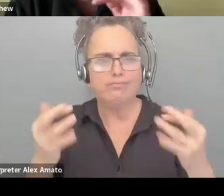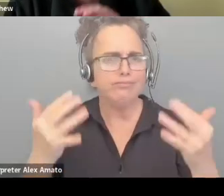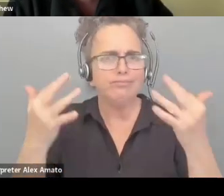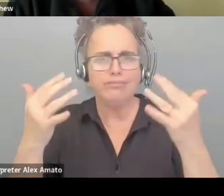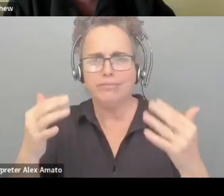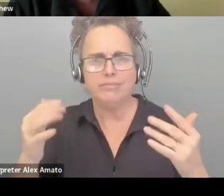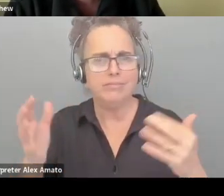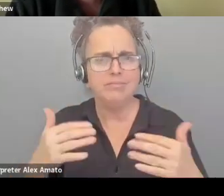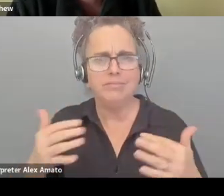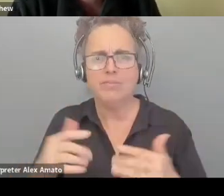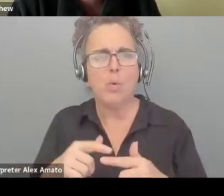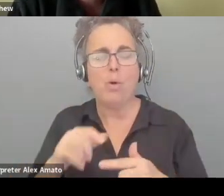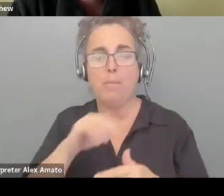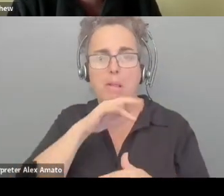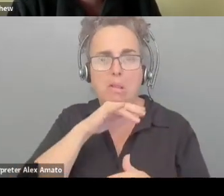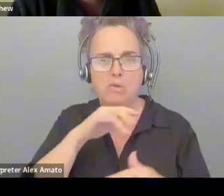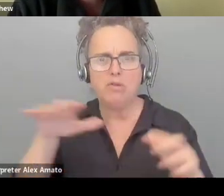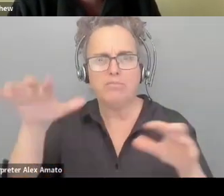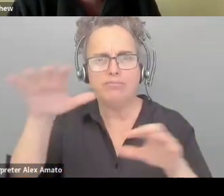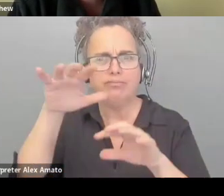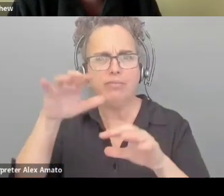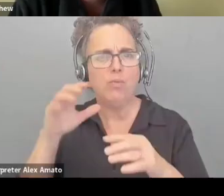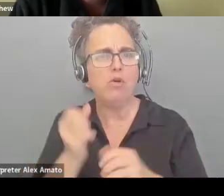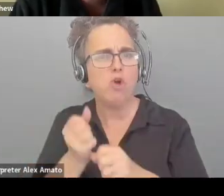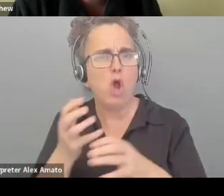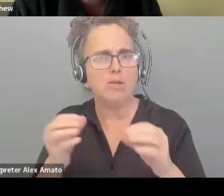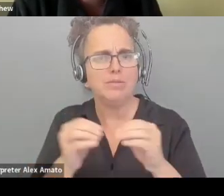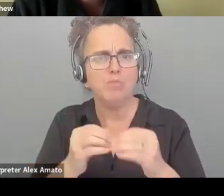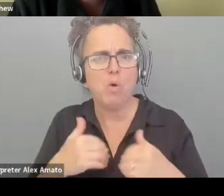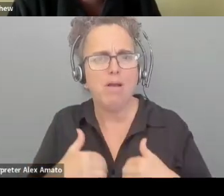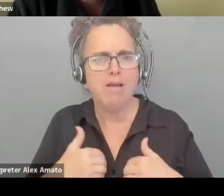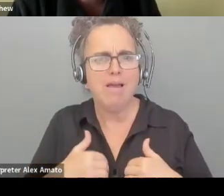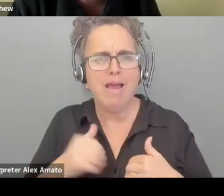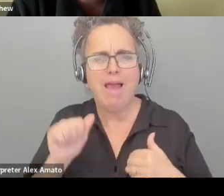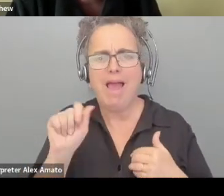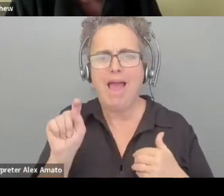different pollution causing higher levels of asthma for instance, new diseases like COVID-19